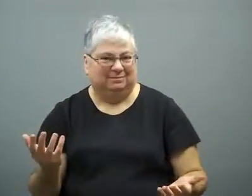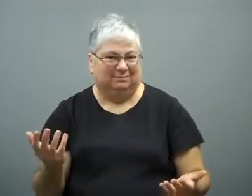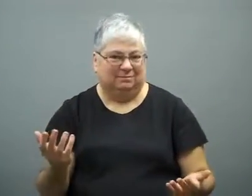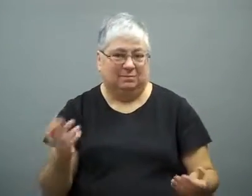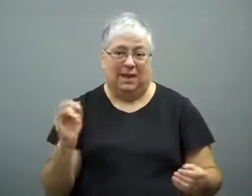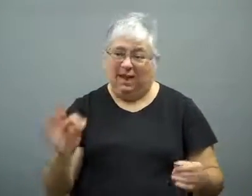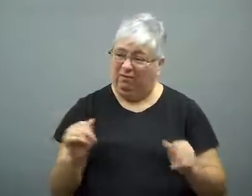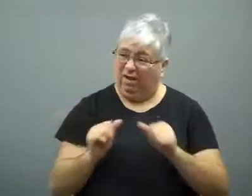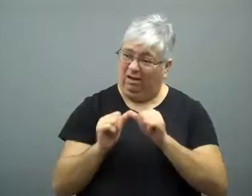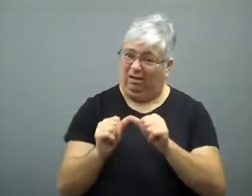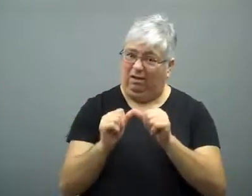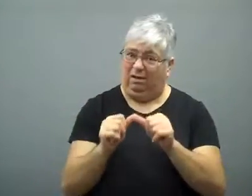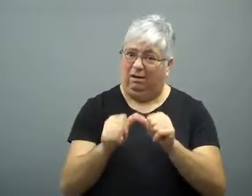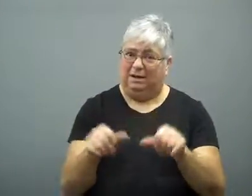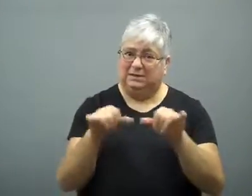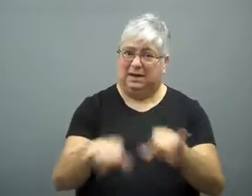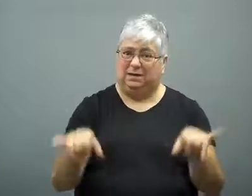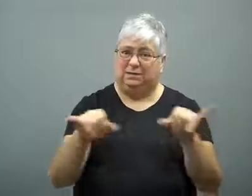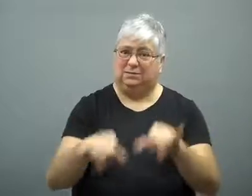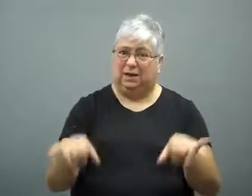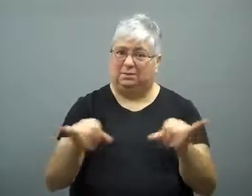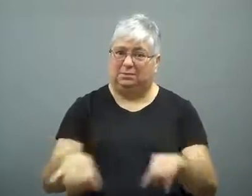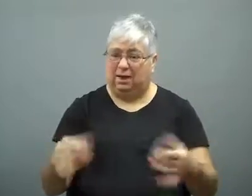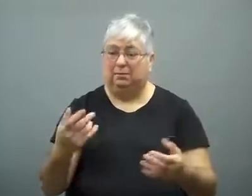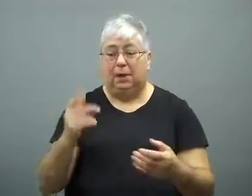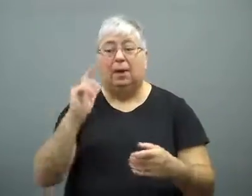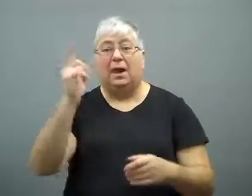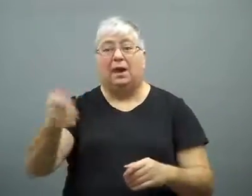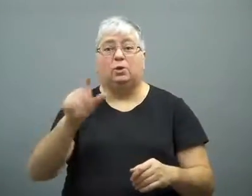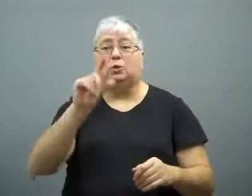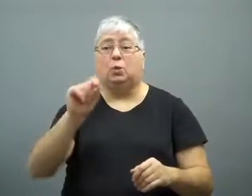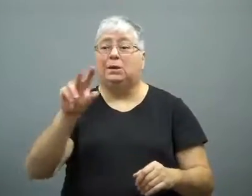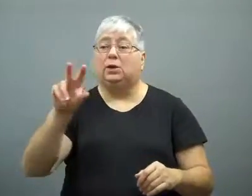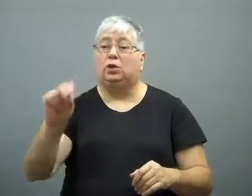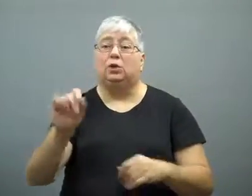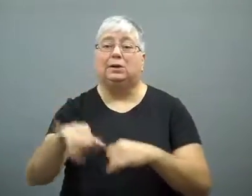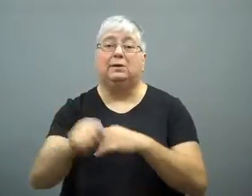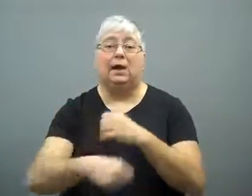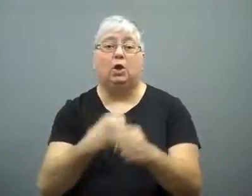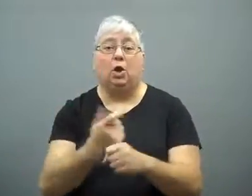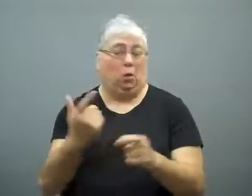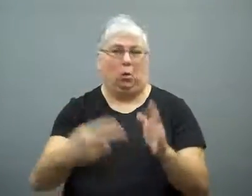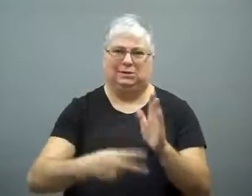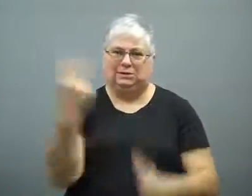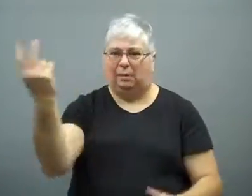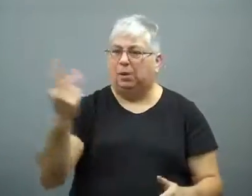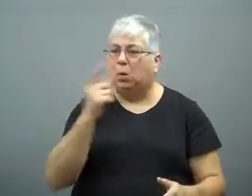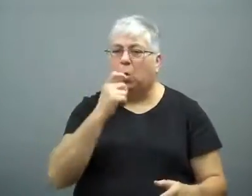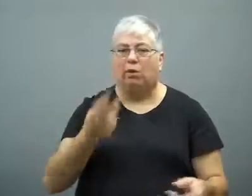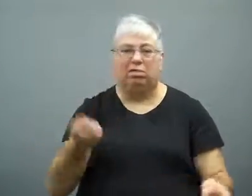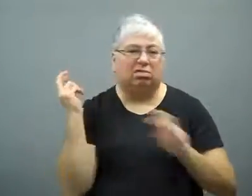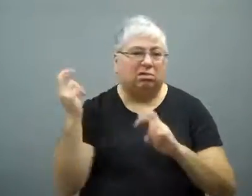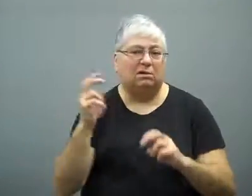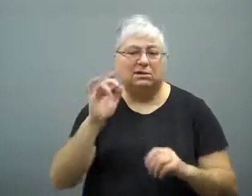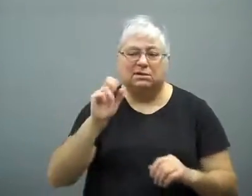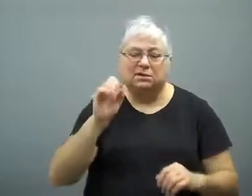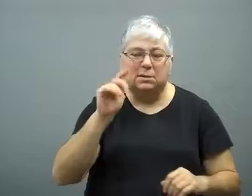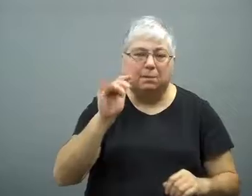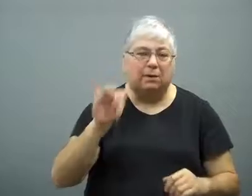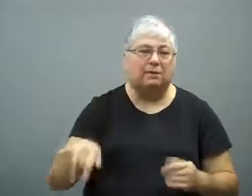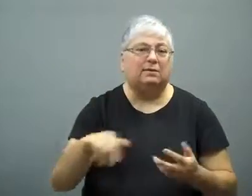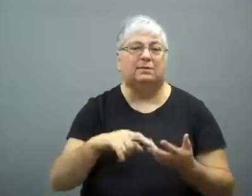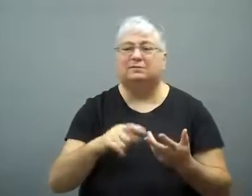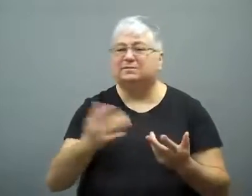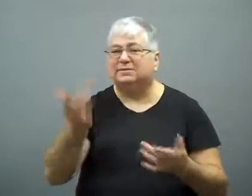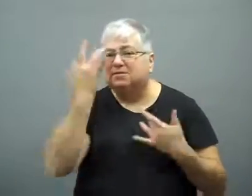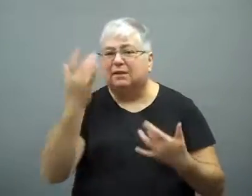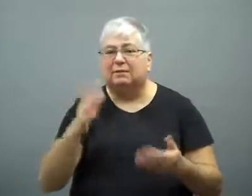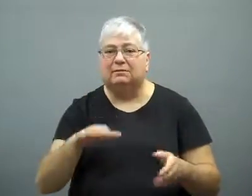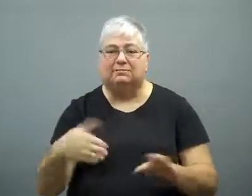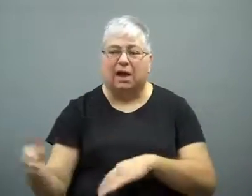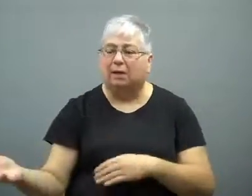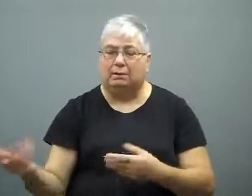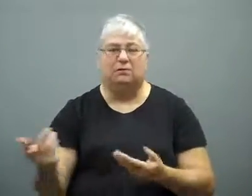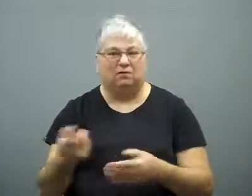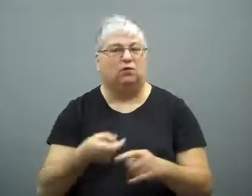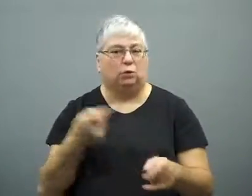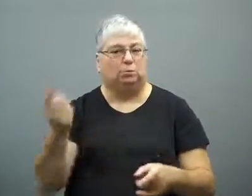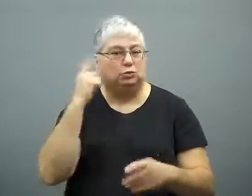If the trend continues, by the year 2030,